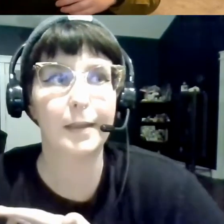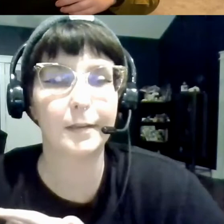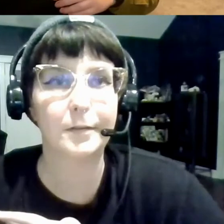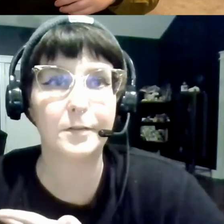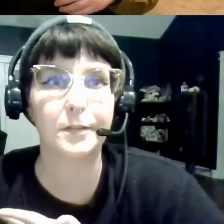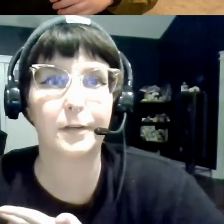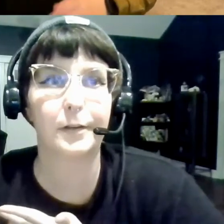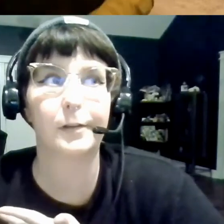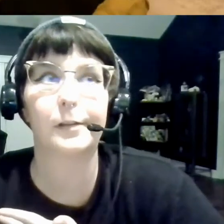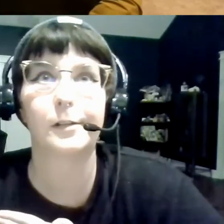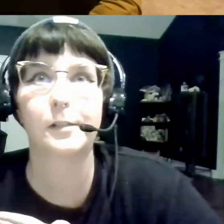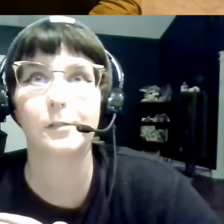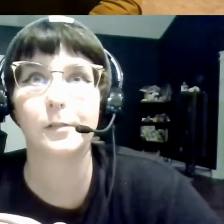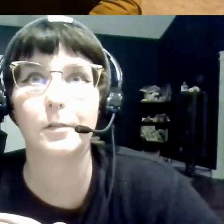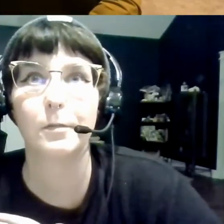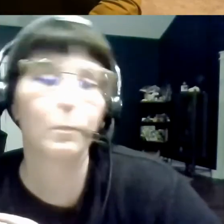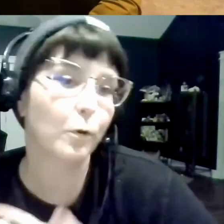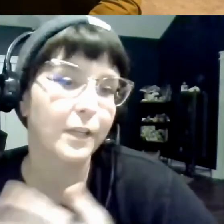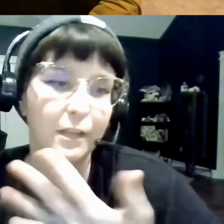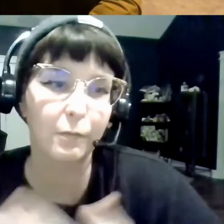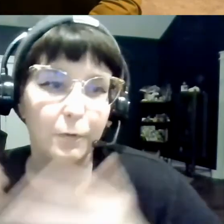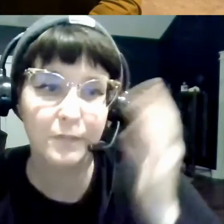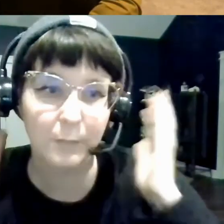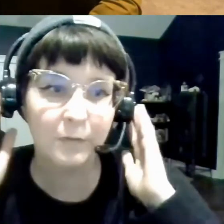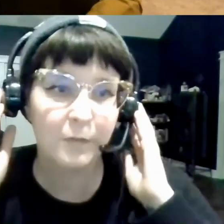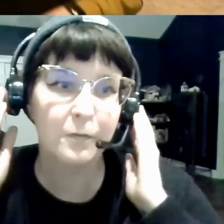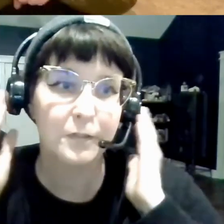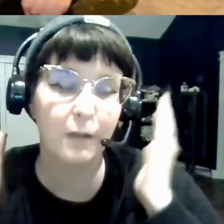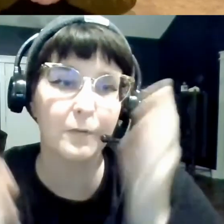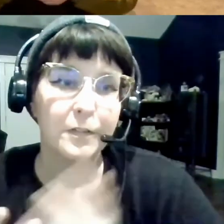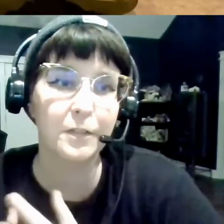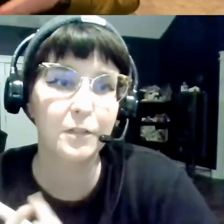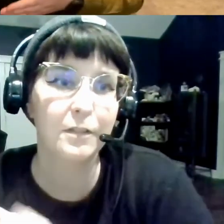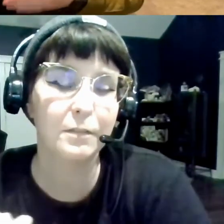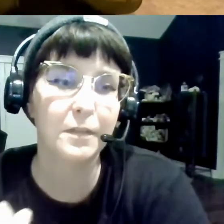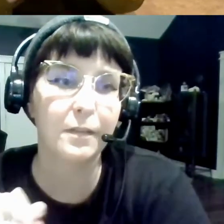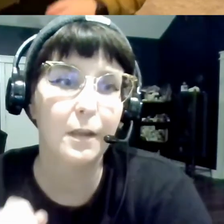and working through some of those conversations with folks